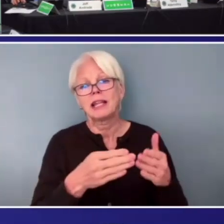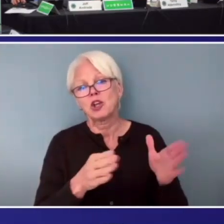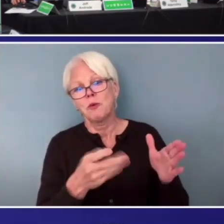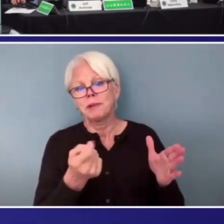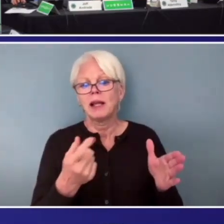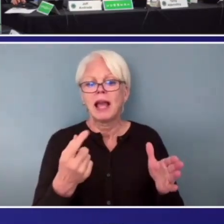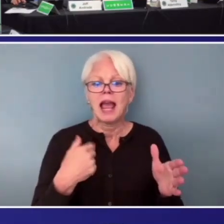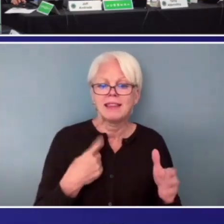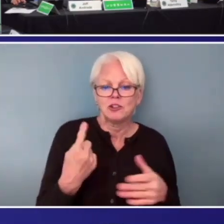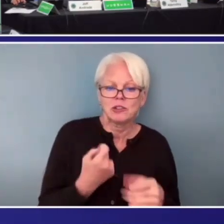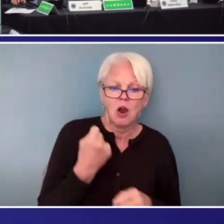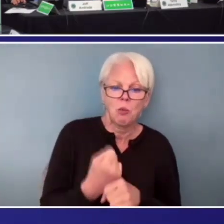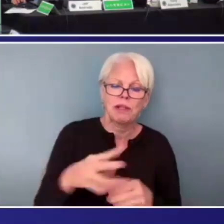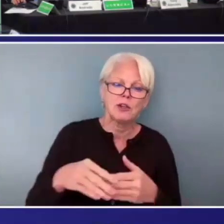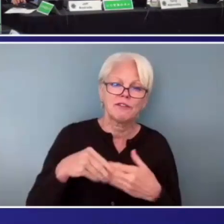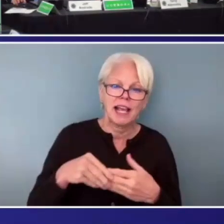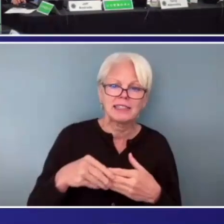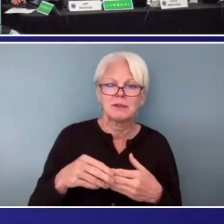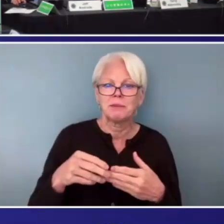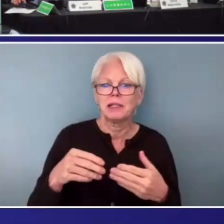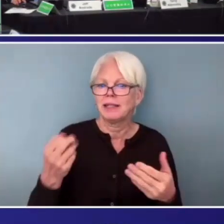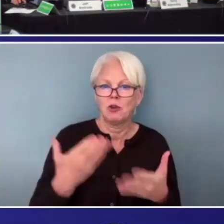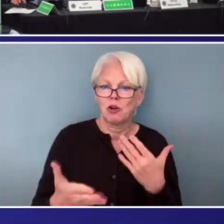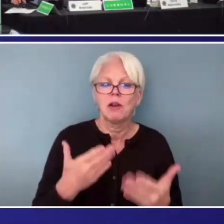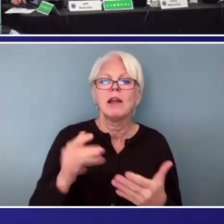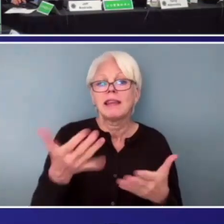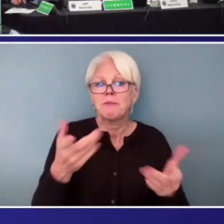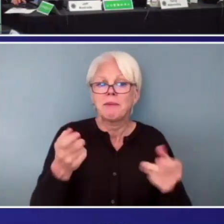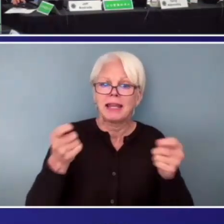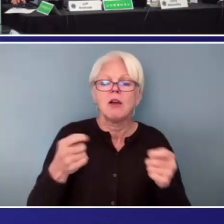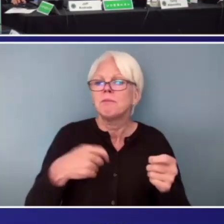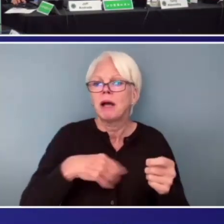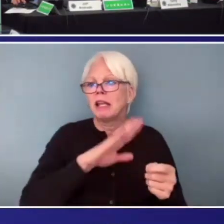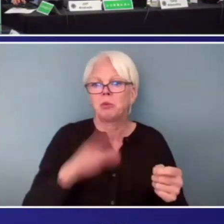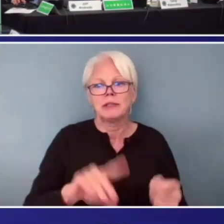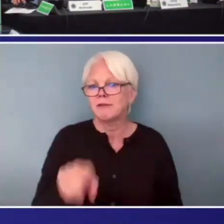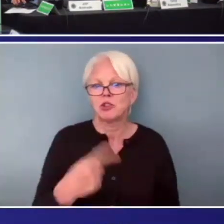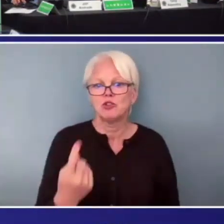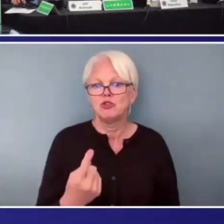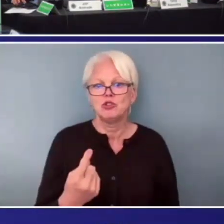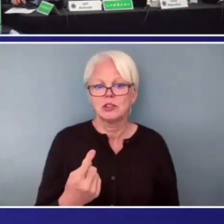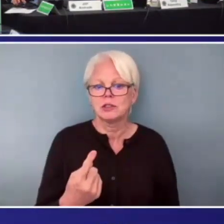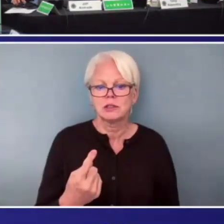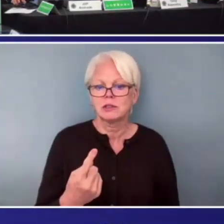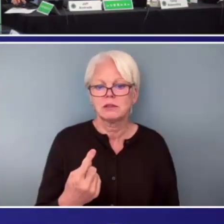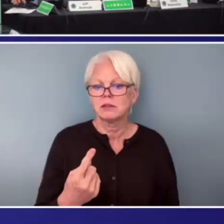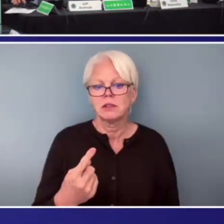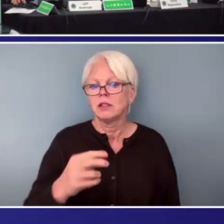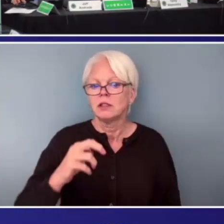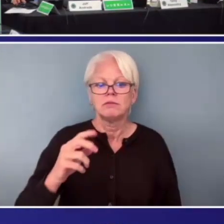a one-year flexibility or whatnot that may control, but it's never going to just fall to the ECAR. We've defined professional student in regs.